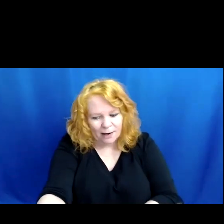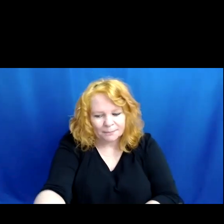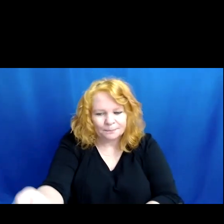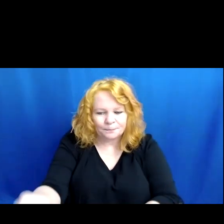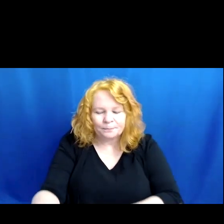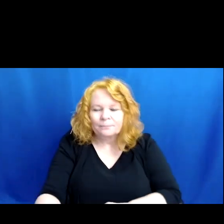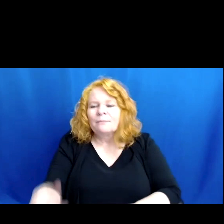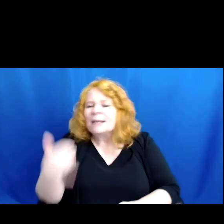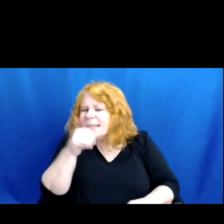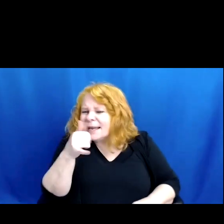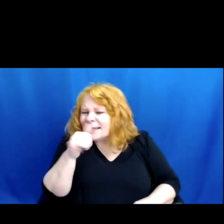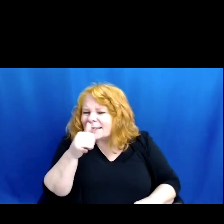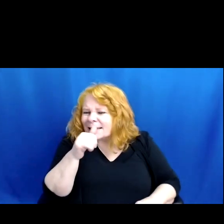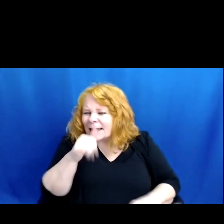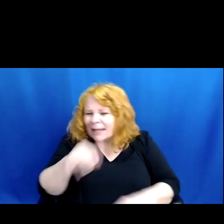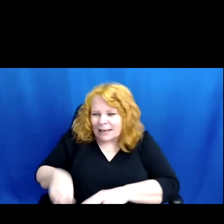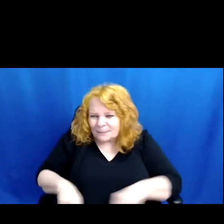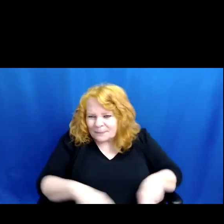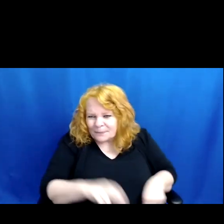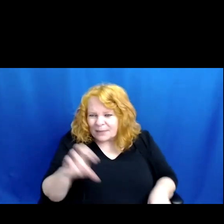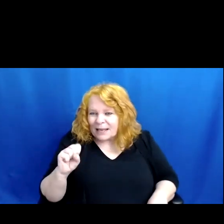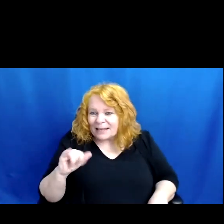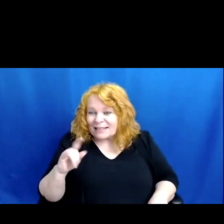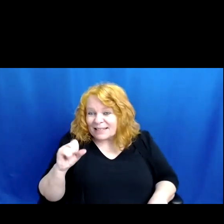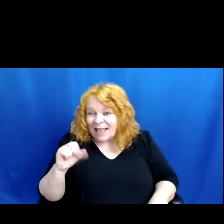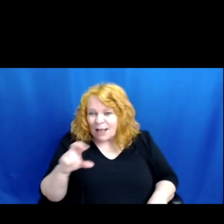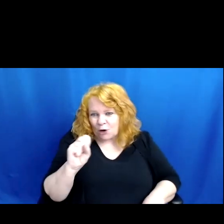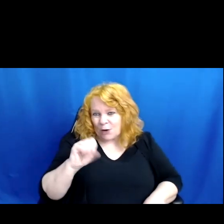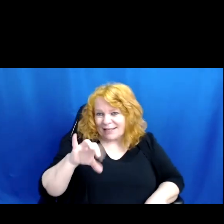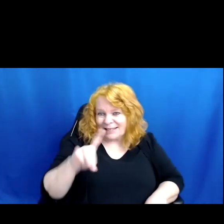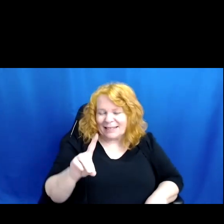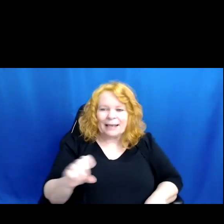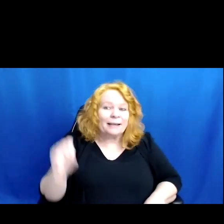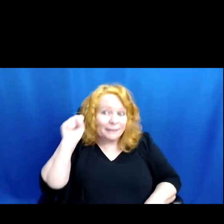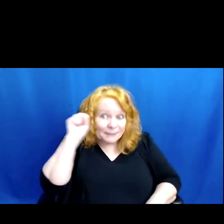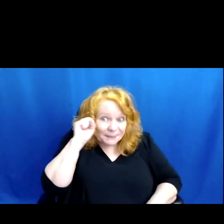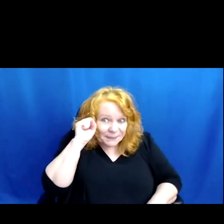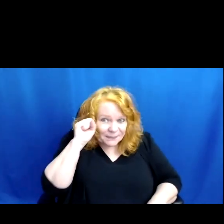And I am going to introduce you to Silly Sailor Syd in a minute